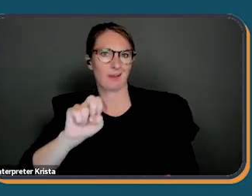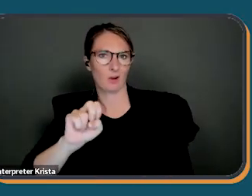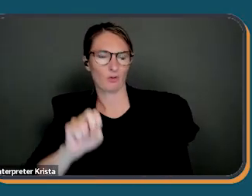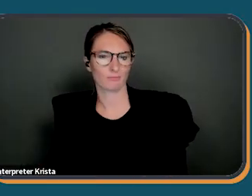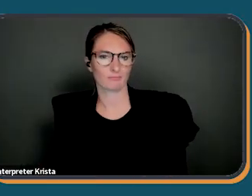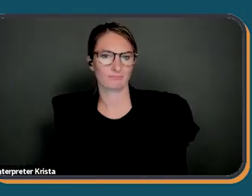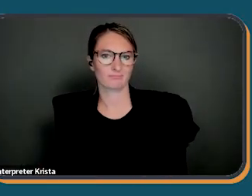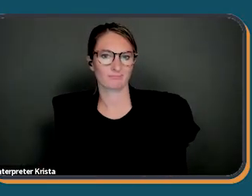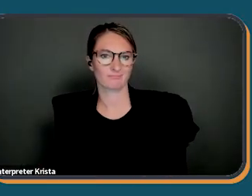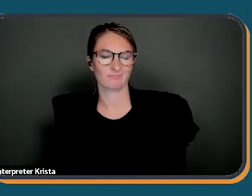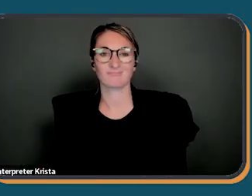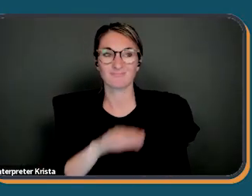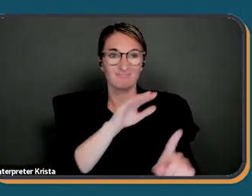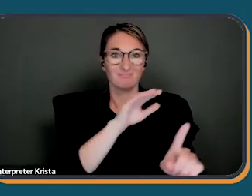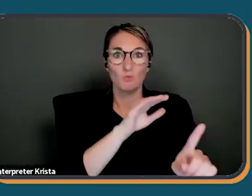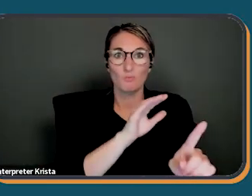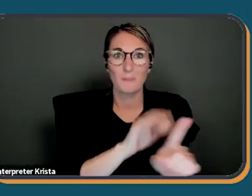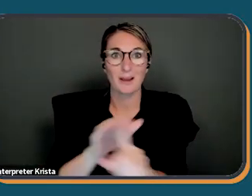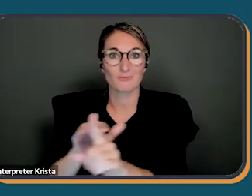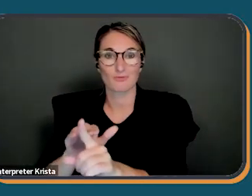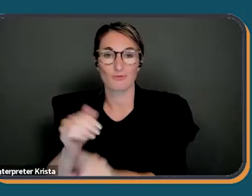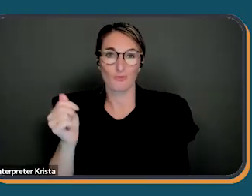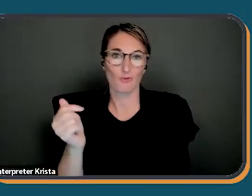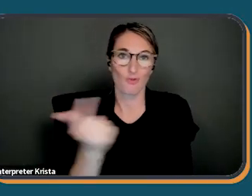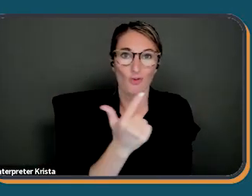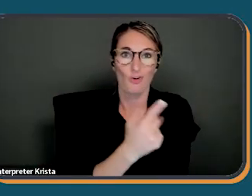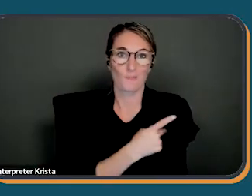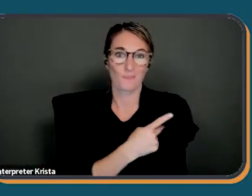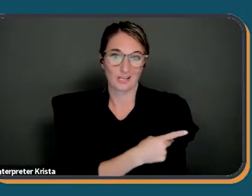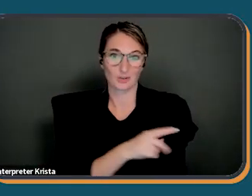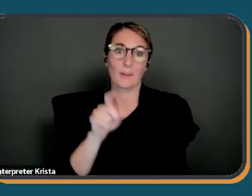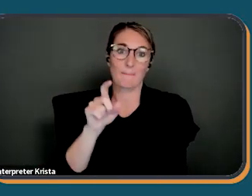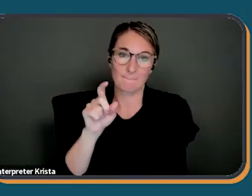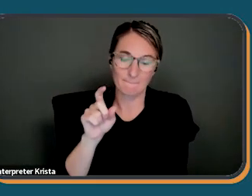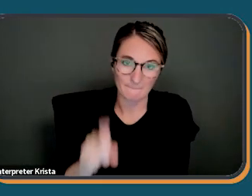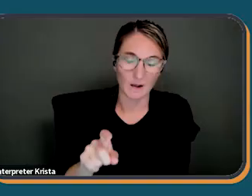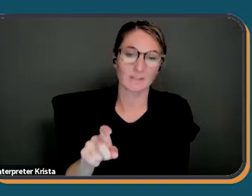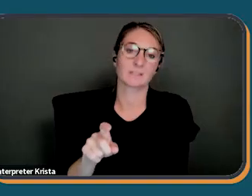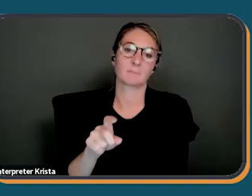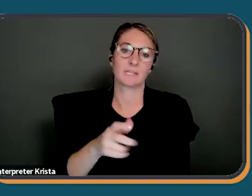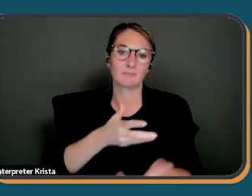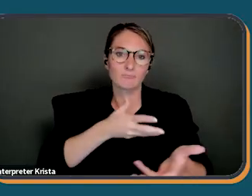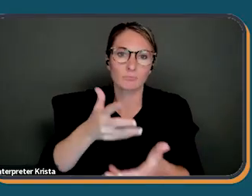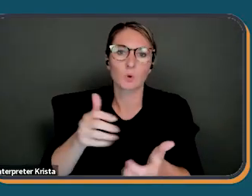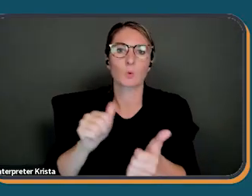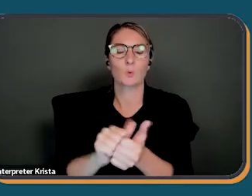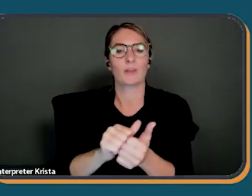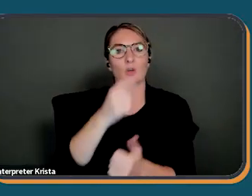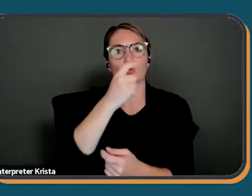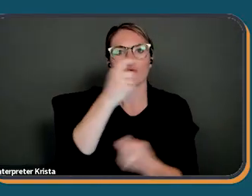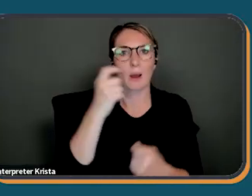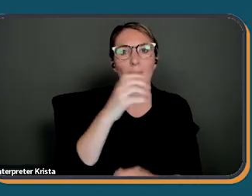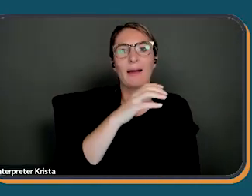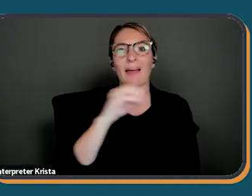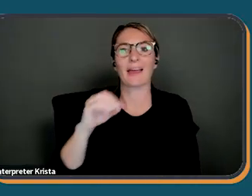should be treated with trauma and disability-informed care, dignity and respect.